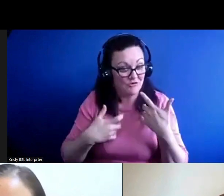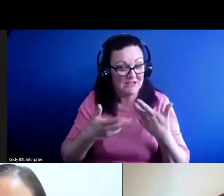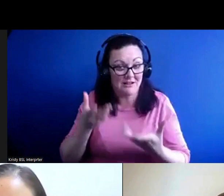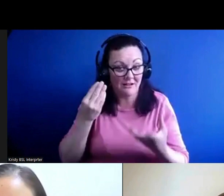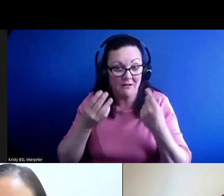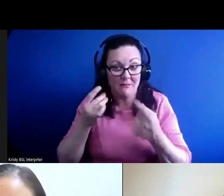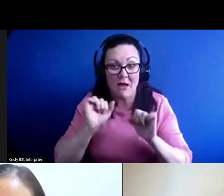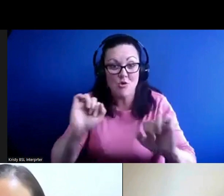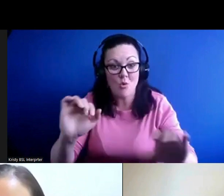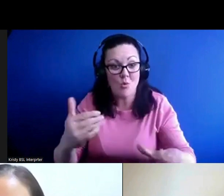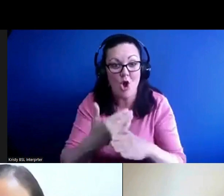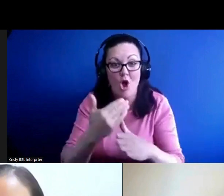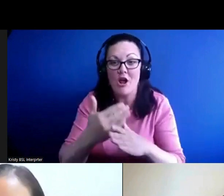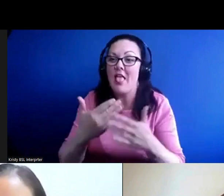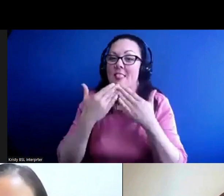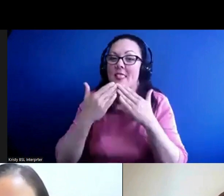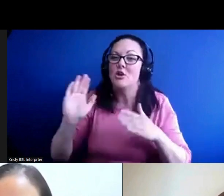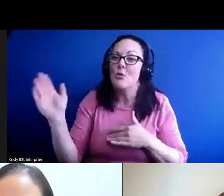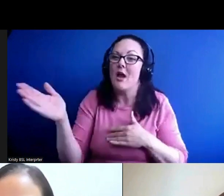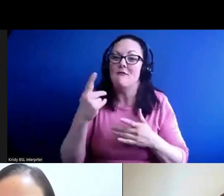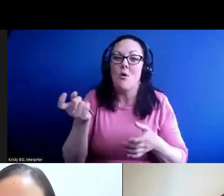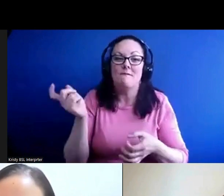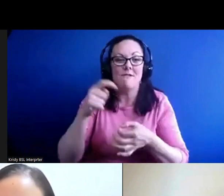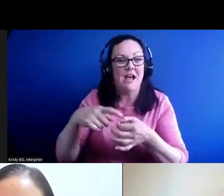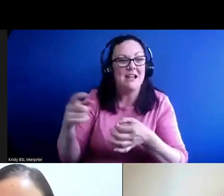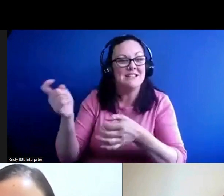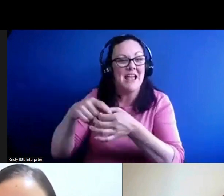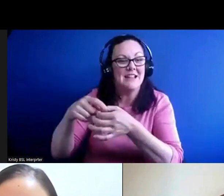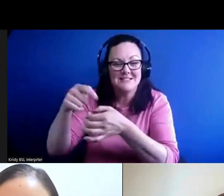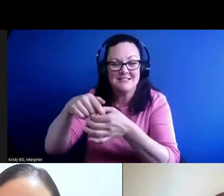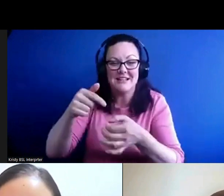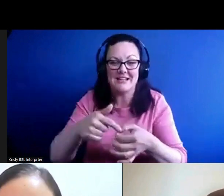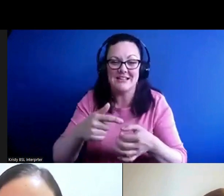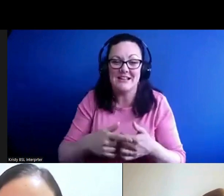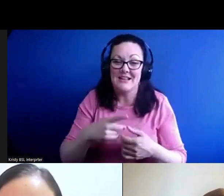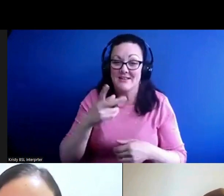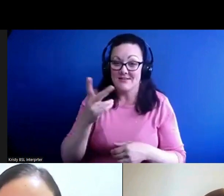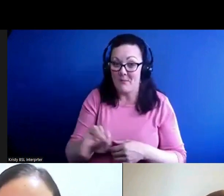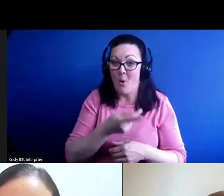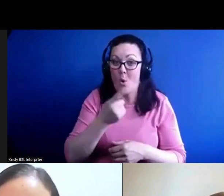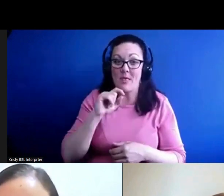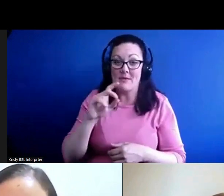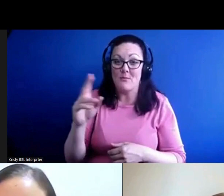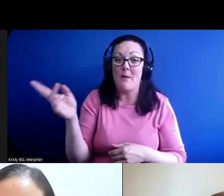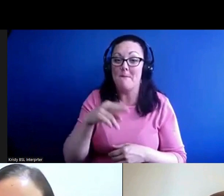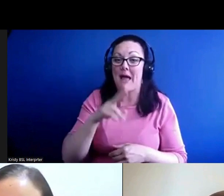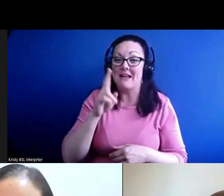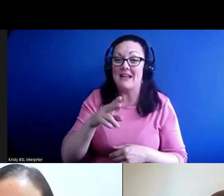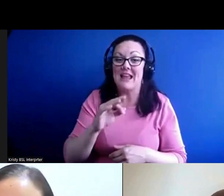everyone for attending and I'm going to say as you know, Elene and Nancy are coming back on the May 8th for a deeper dive into